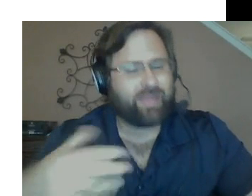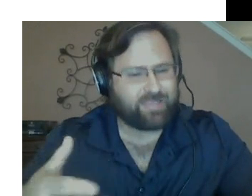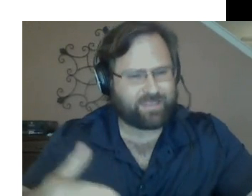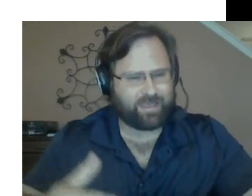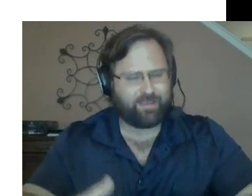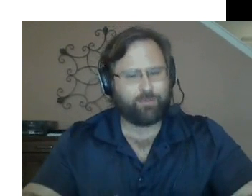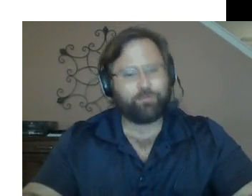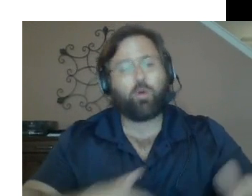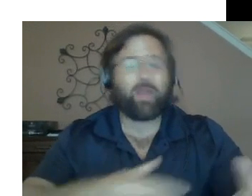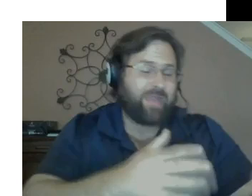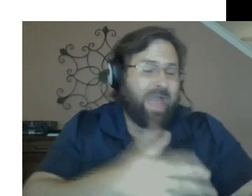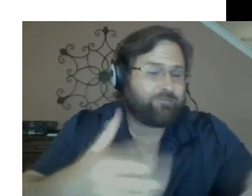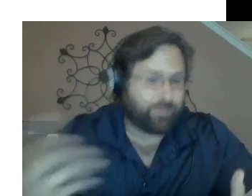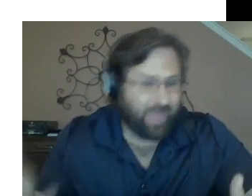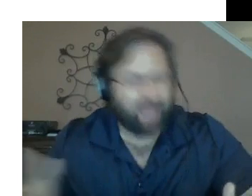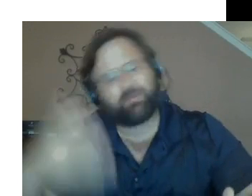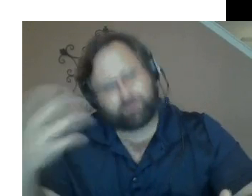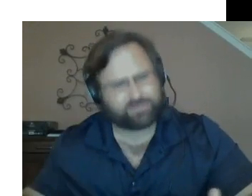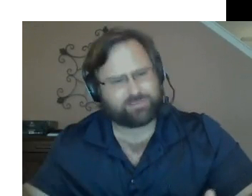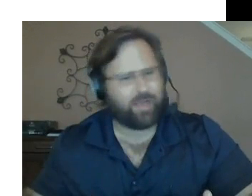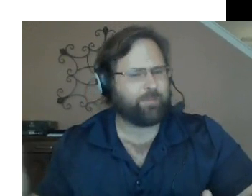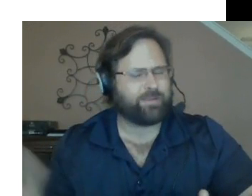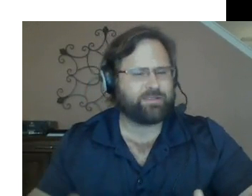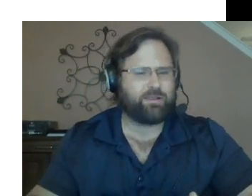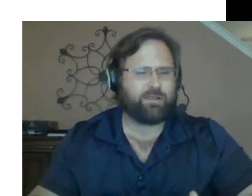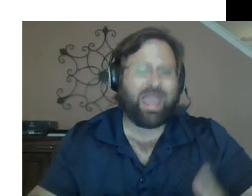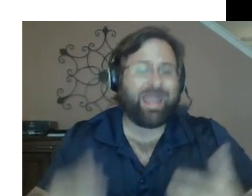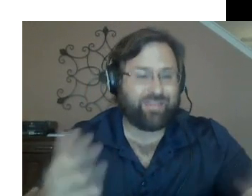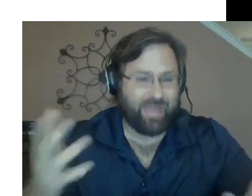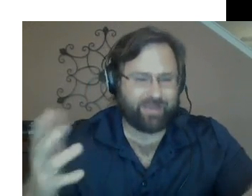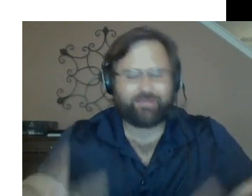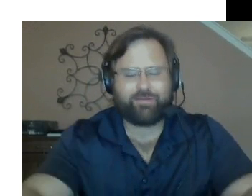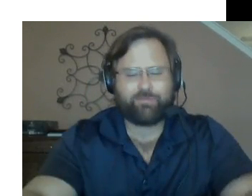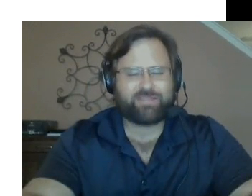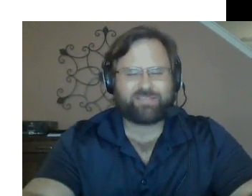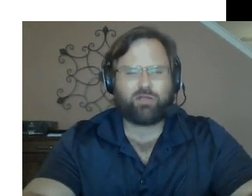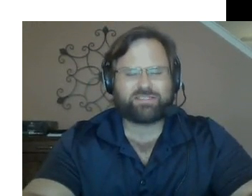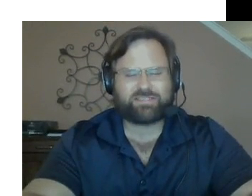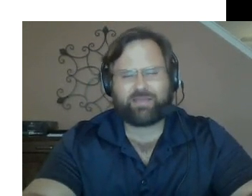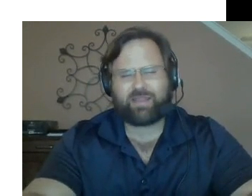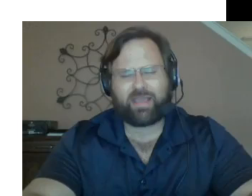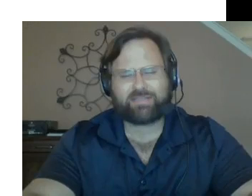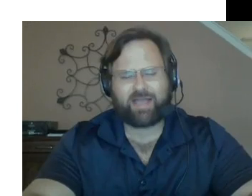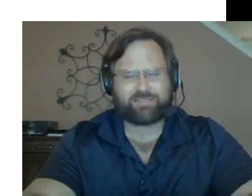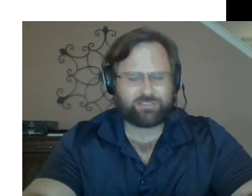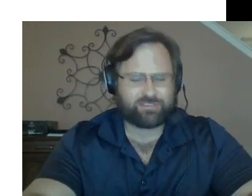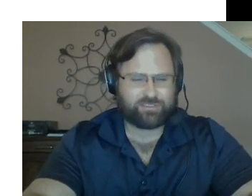next thing or and after that this is what happened and then it's the closest sign that ASL has to the to the